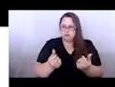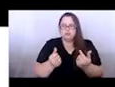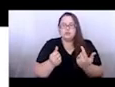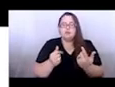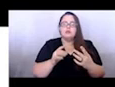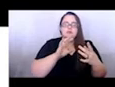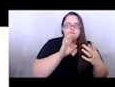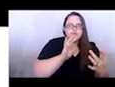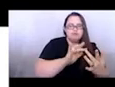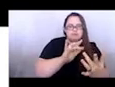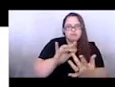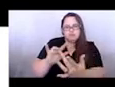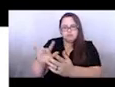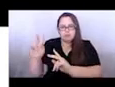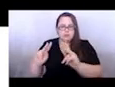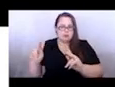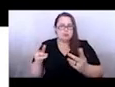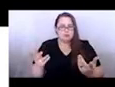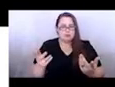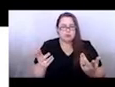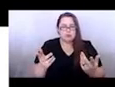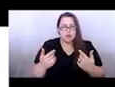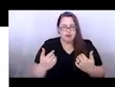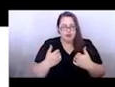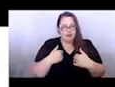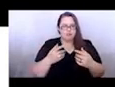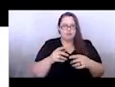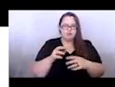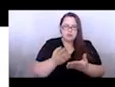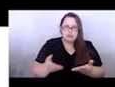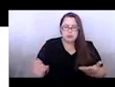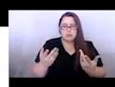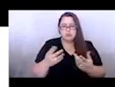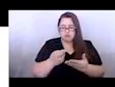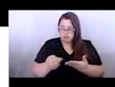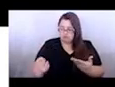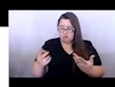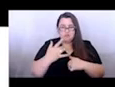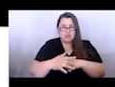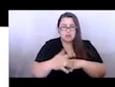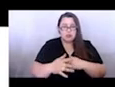so it's important to find people who have the expertise. So whether that is joining a therapy group.